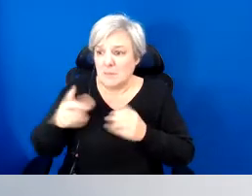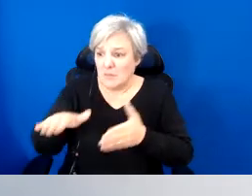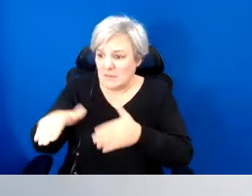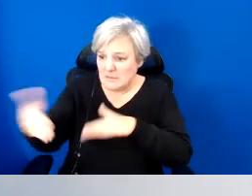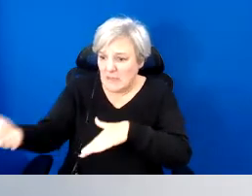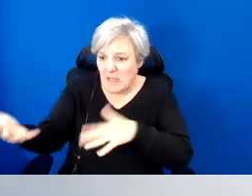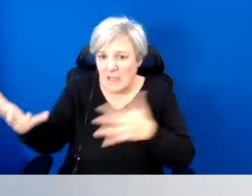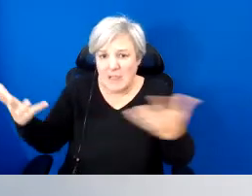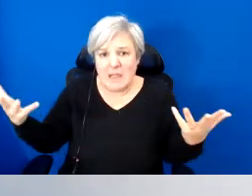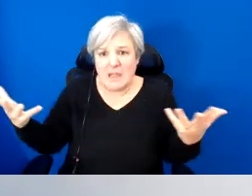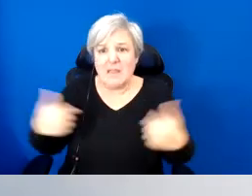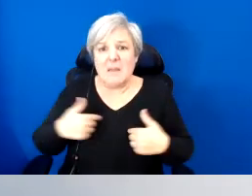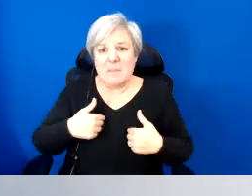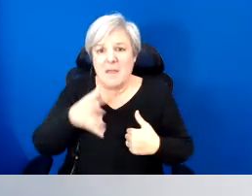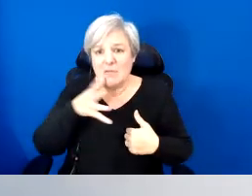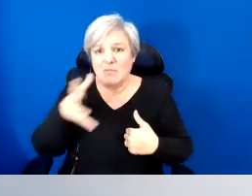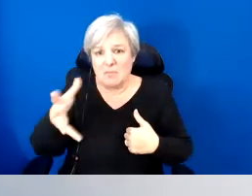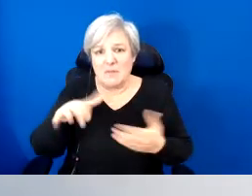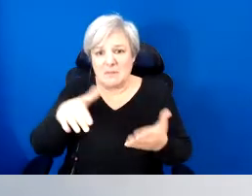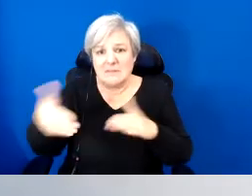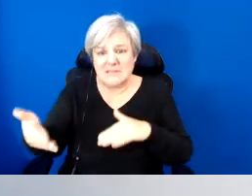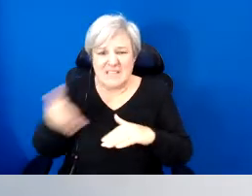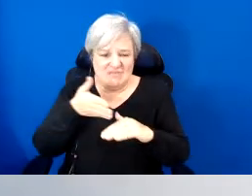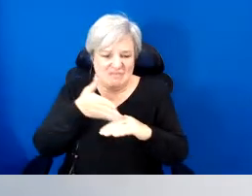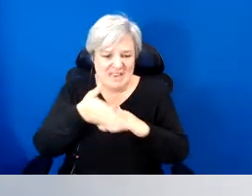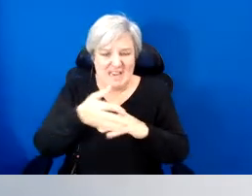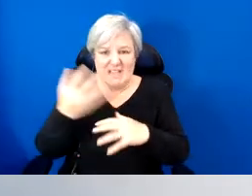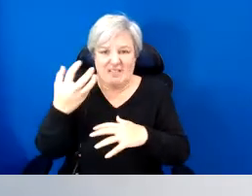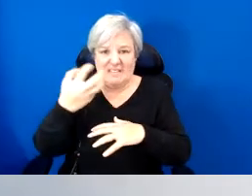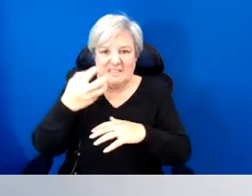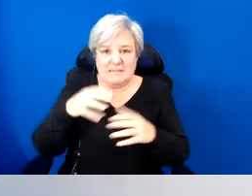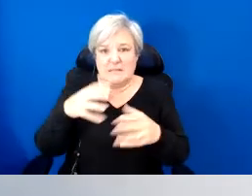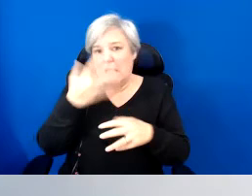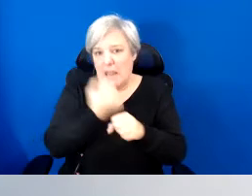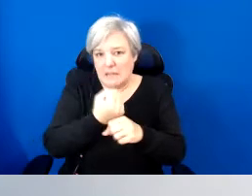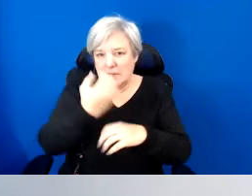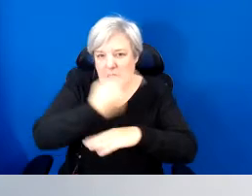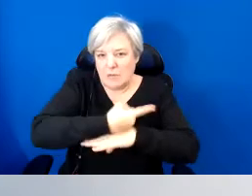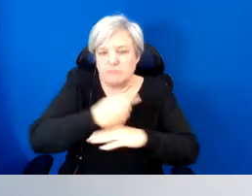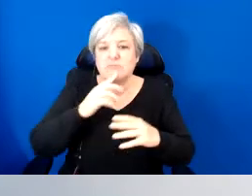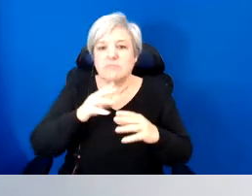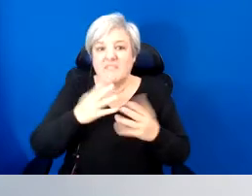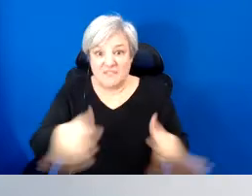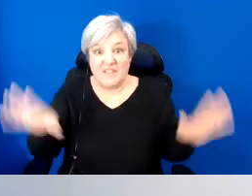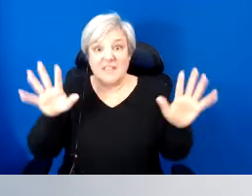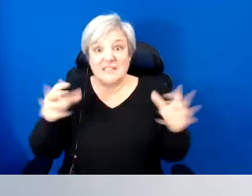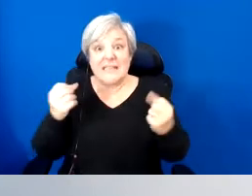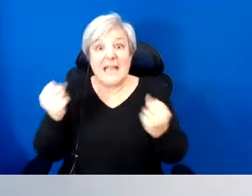My grandmother died just after the lockdown ended, and unfortunately, we had to take turns